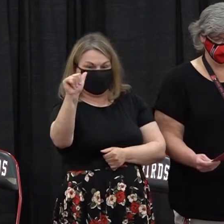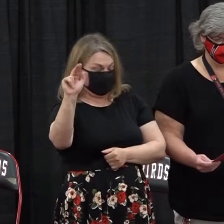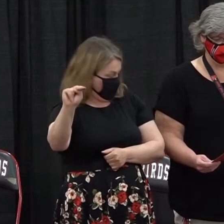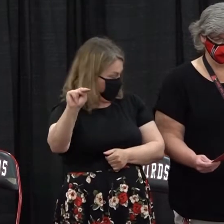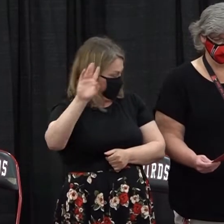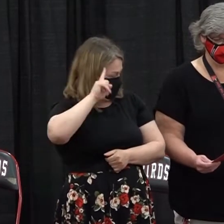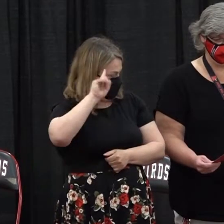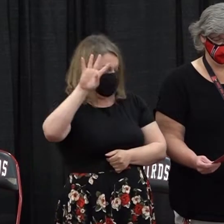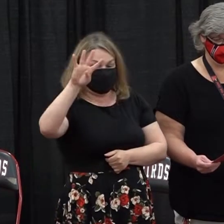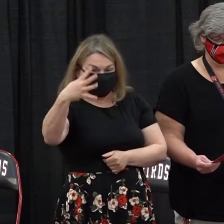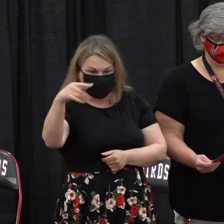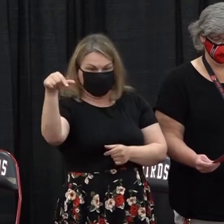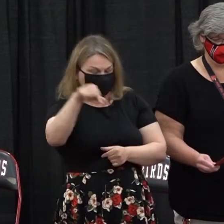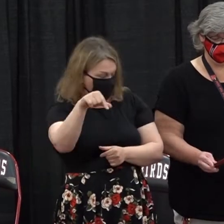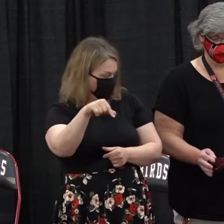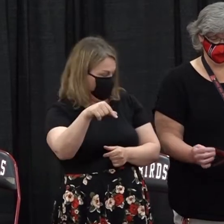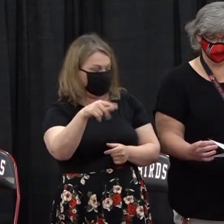roll for the entire year.